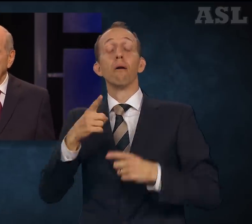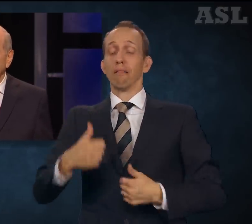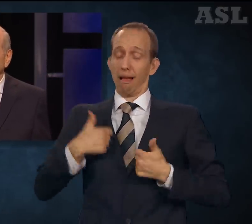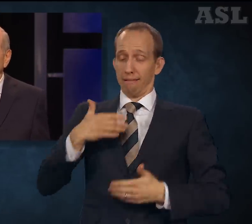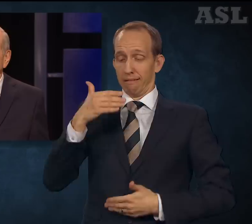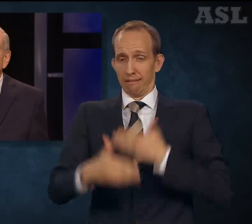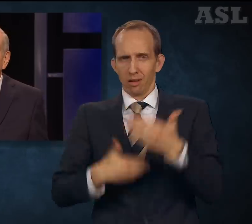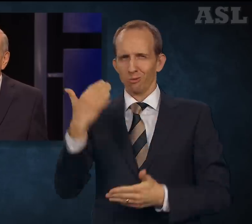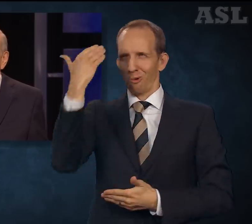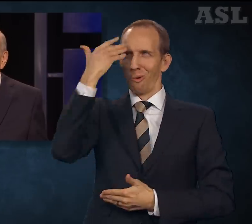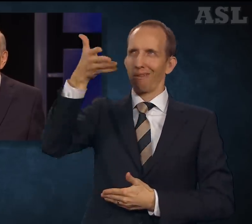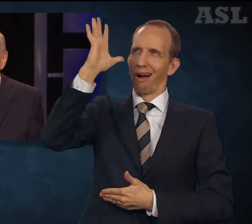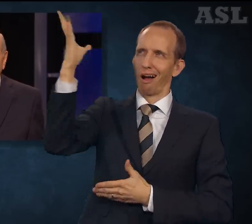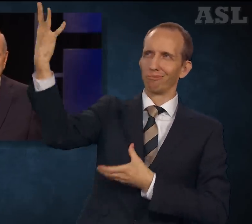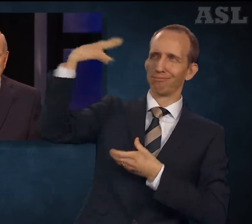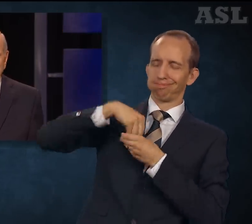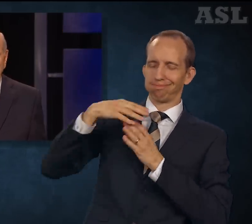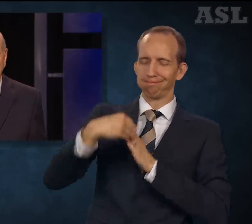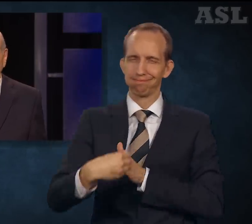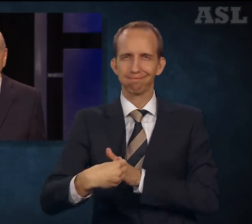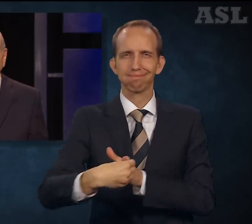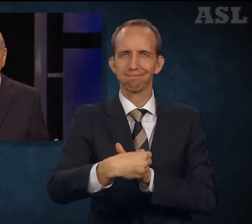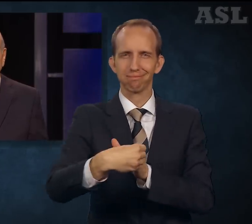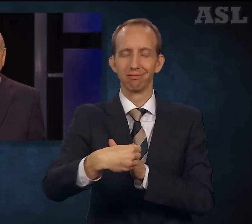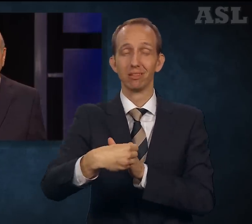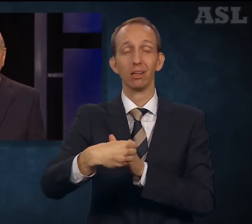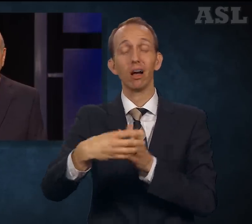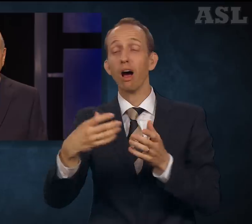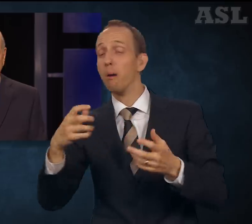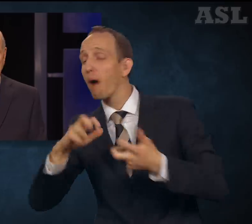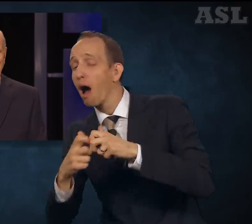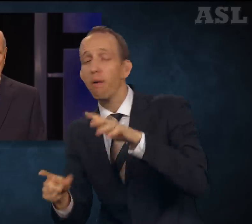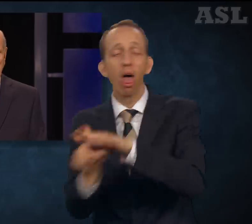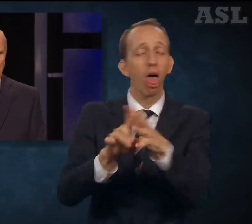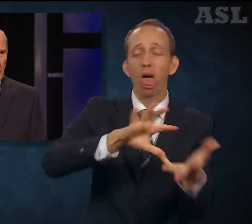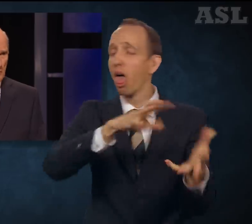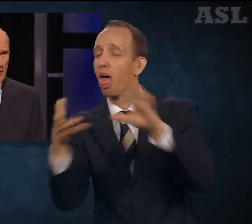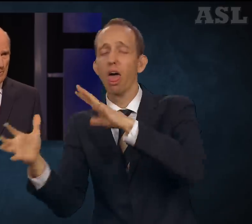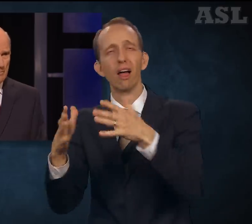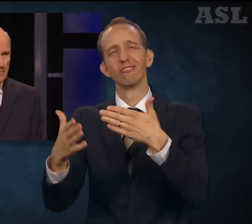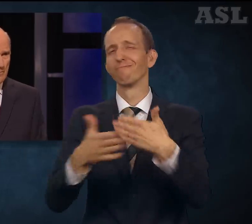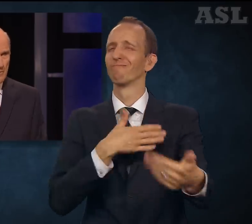WHEN YOU KNOW YOUR LIFE IS